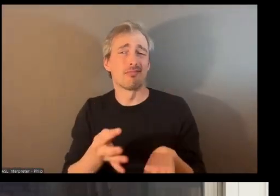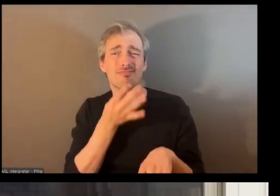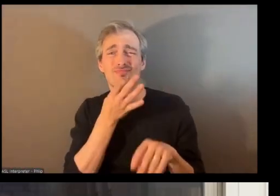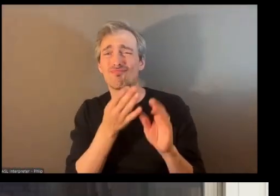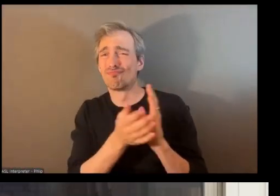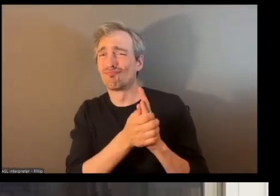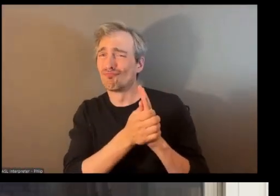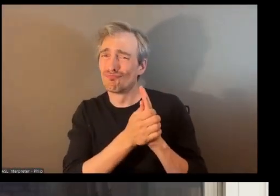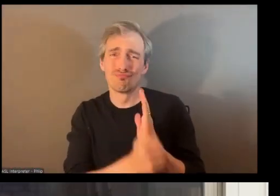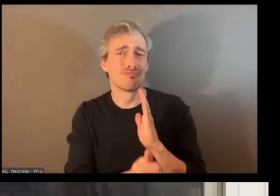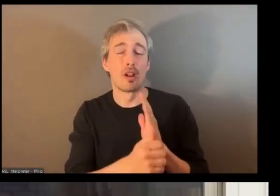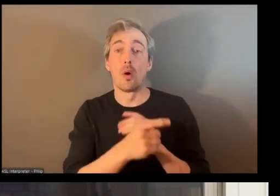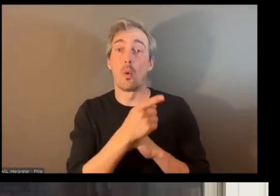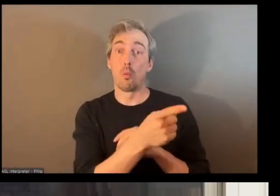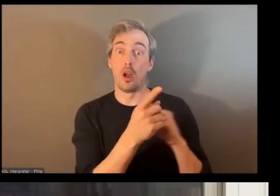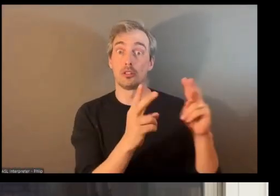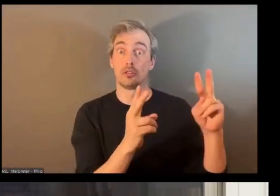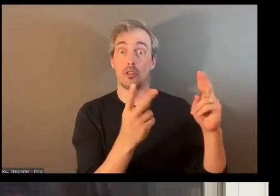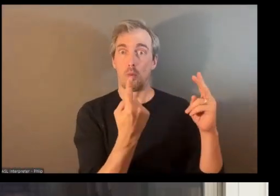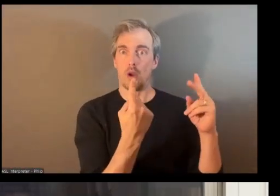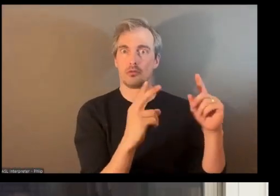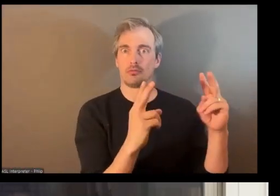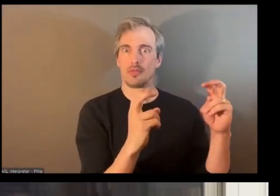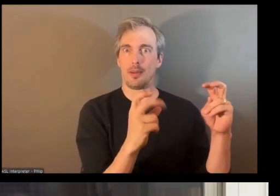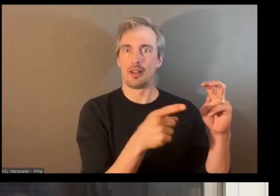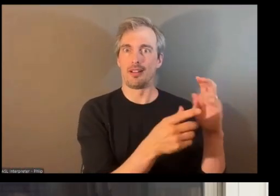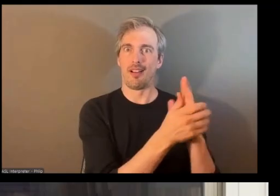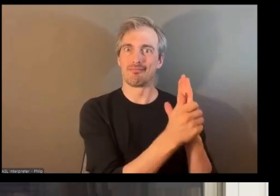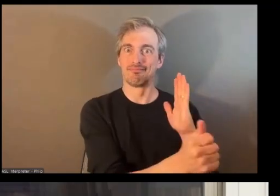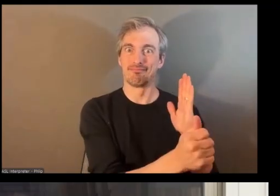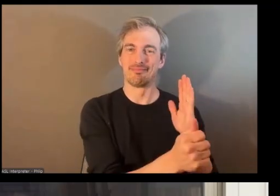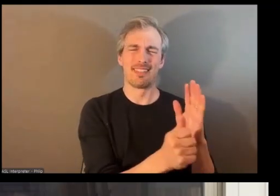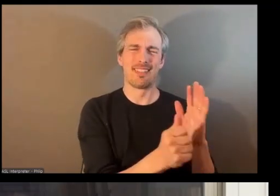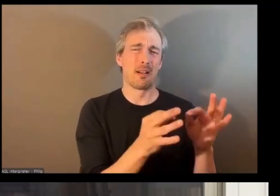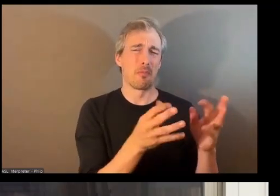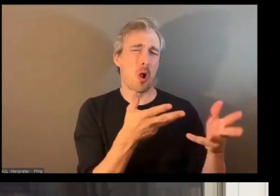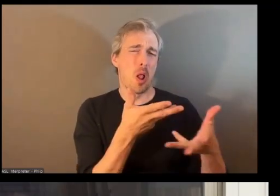But then if you move away from that, if you move to medicine, or